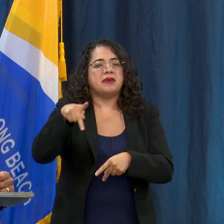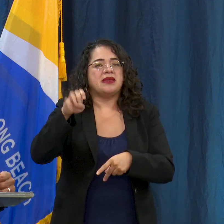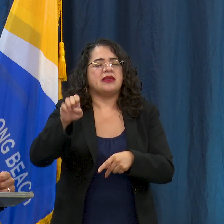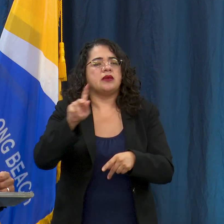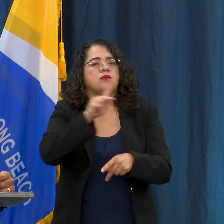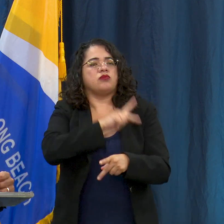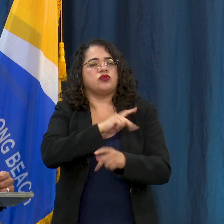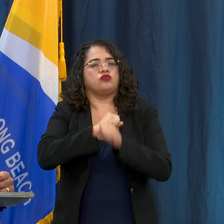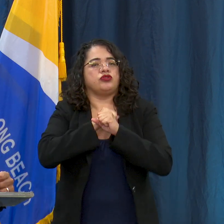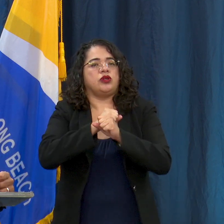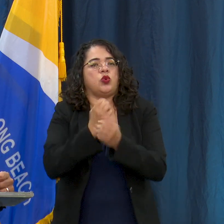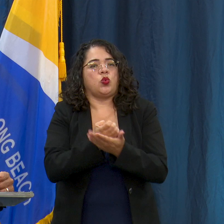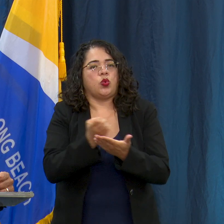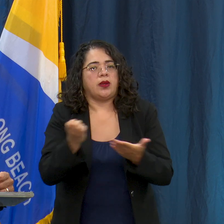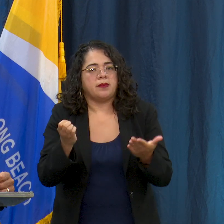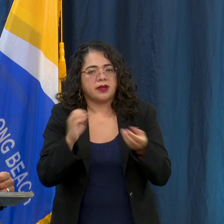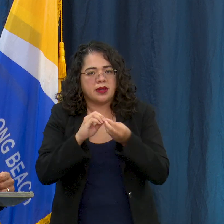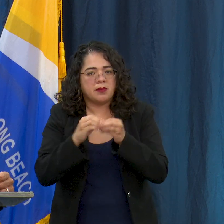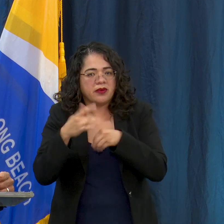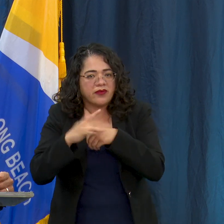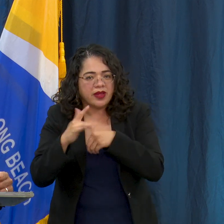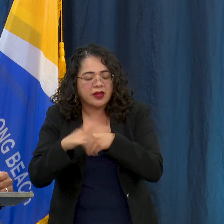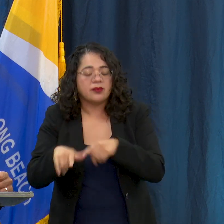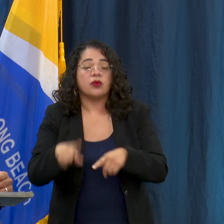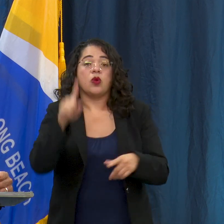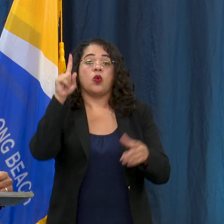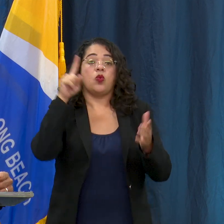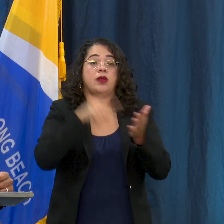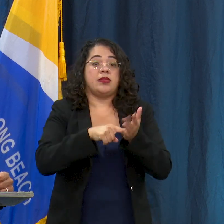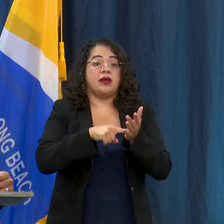As of today, there's been about 3,040 people that have tested